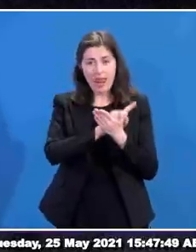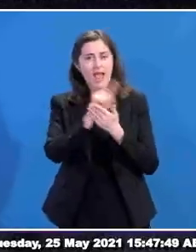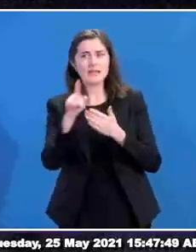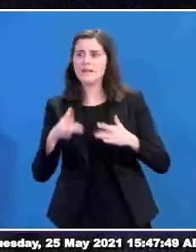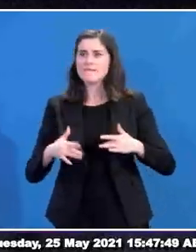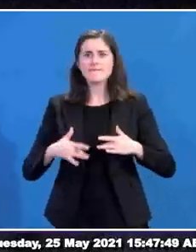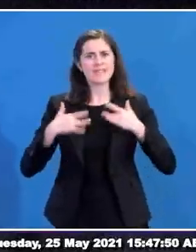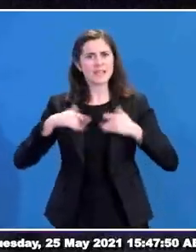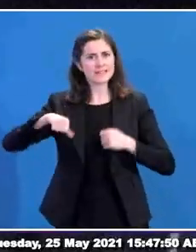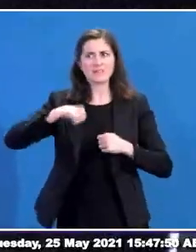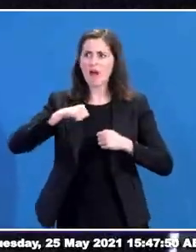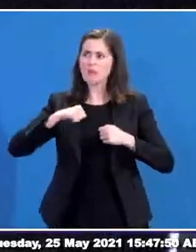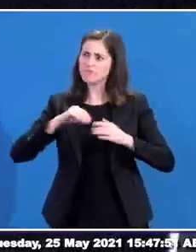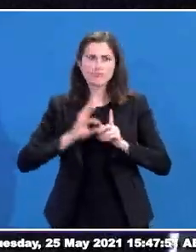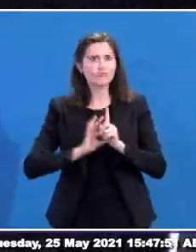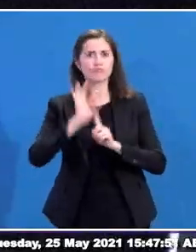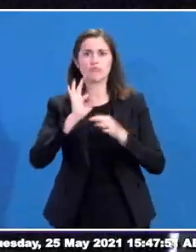Do you see that? MS PIAUD: Yes.